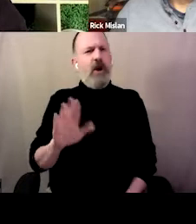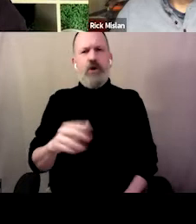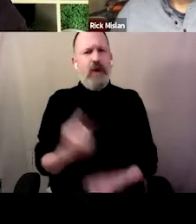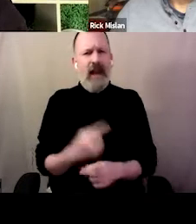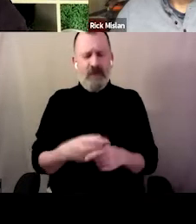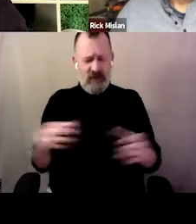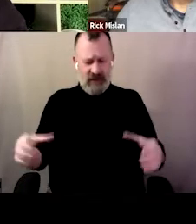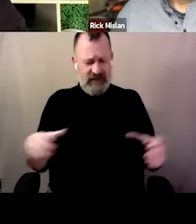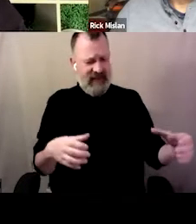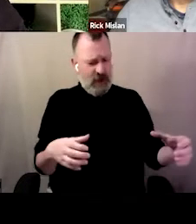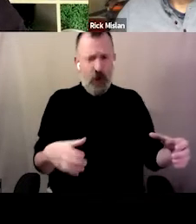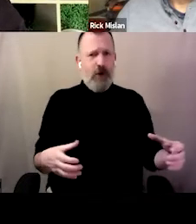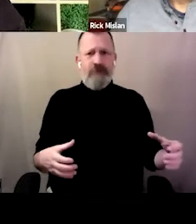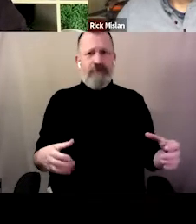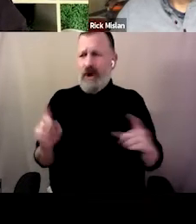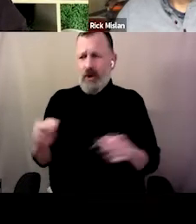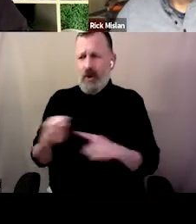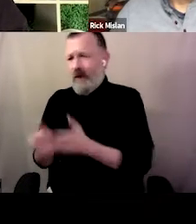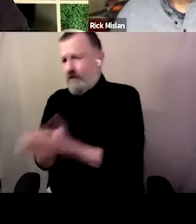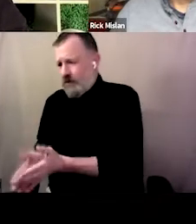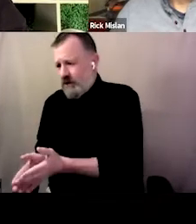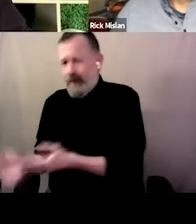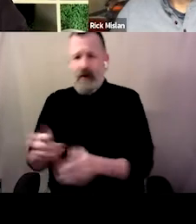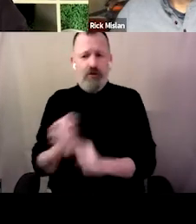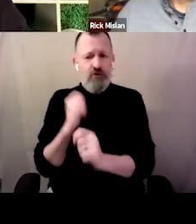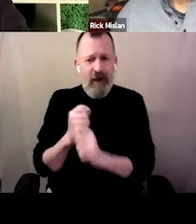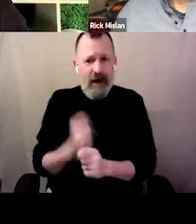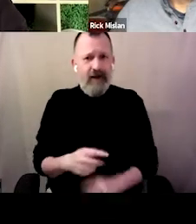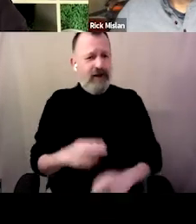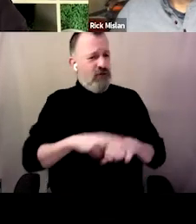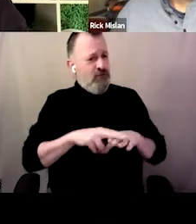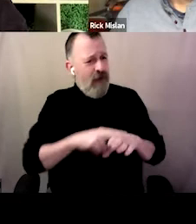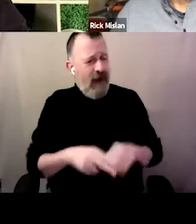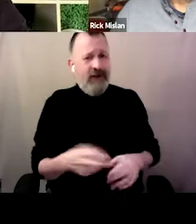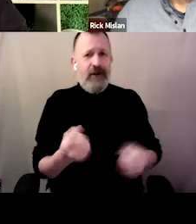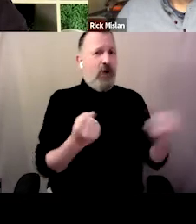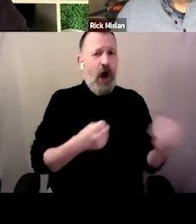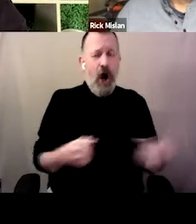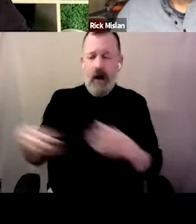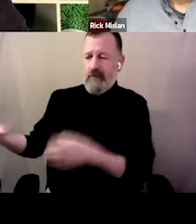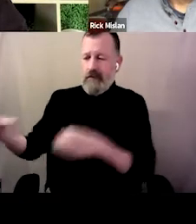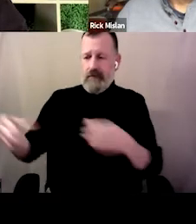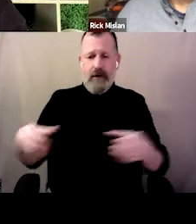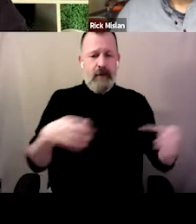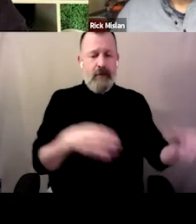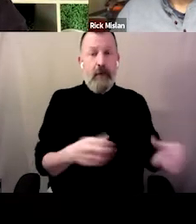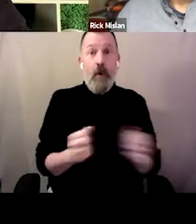CalebBarlow: From ship to truck to train the car, you know, you name it. It's bouncing around. And what travels with is this thing called about to file.